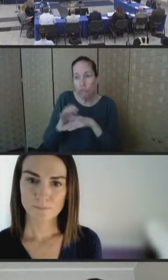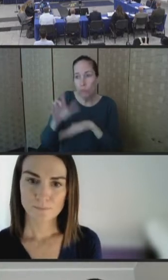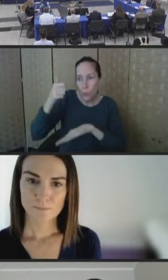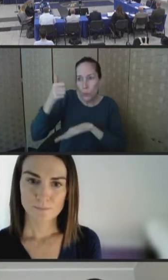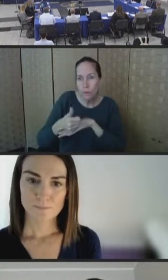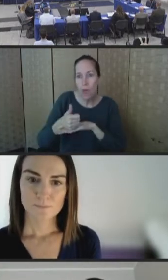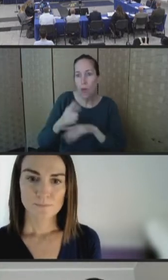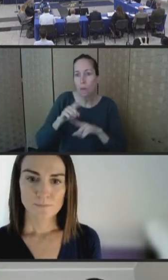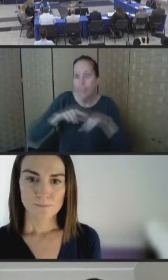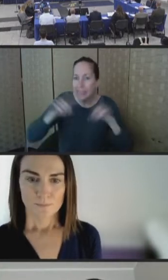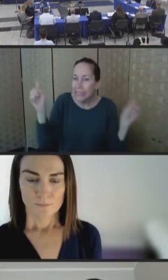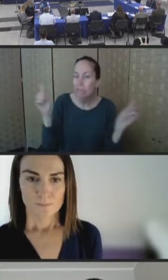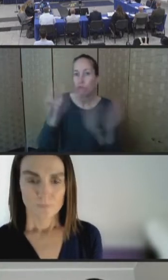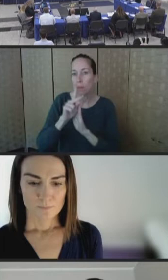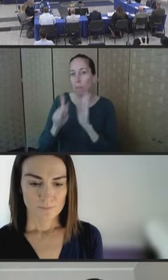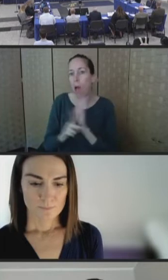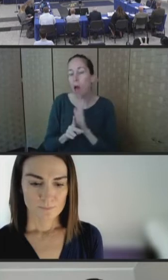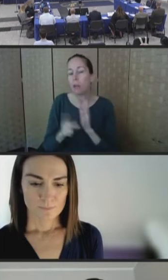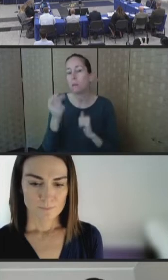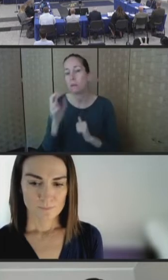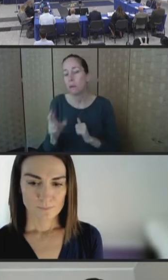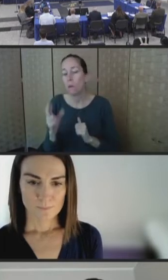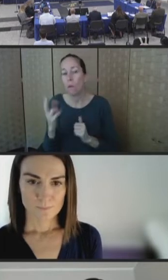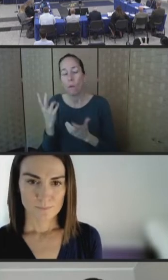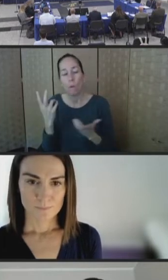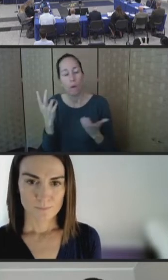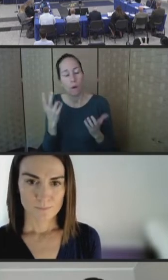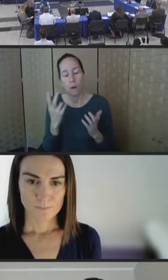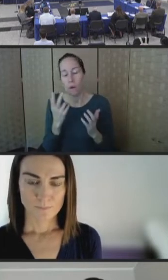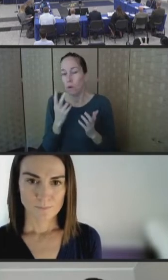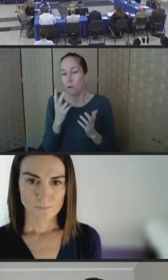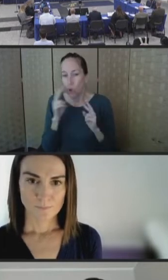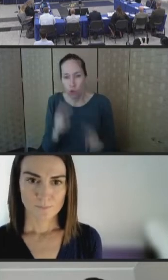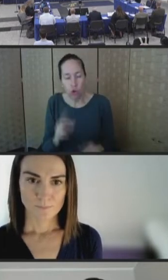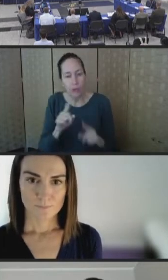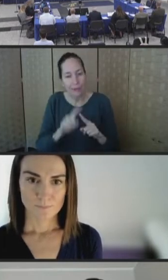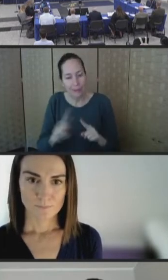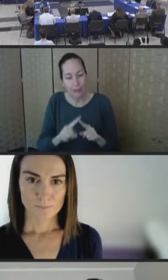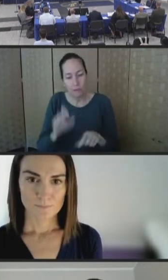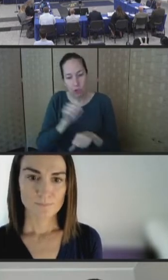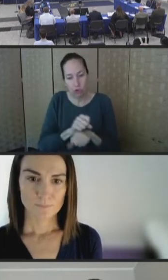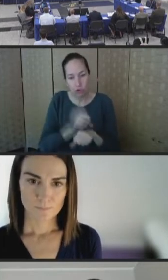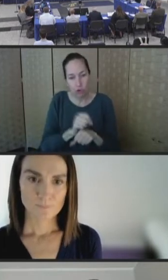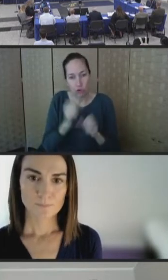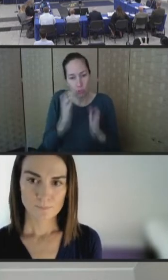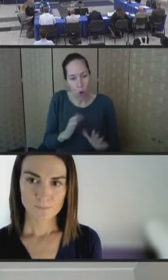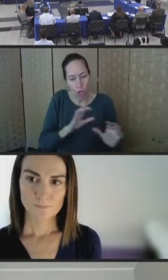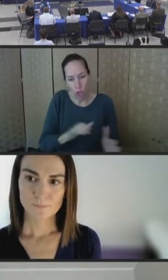need to, you know, emphasize the importance of vaccination for certain types of workers.